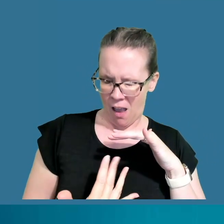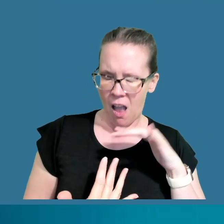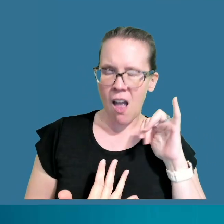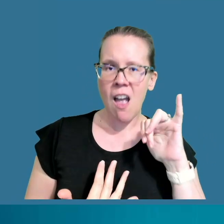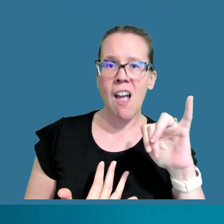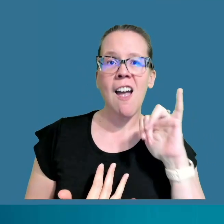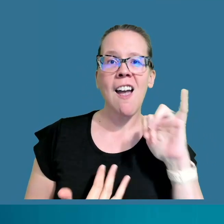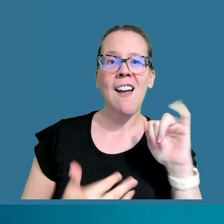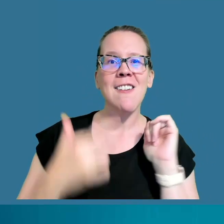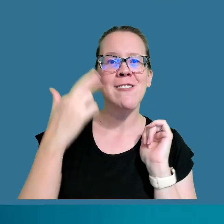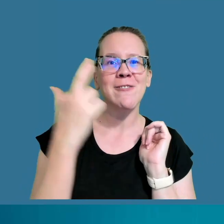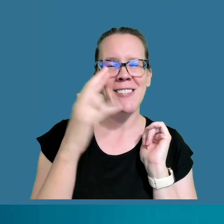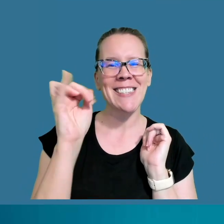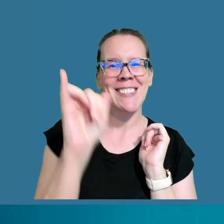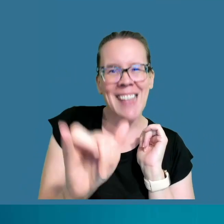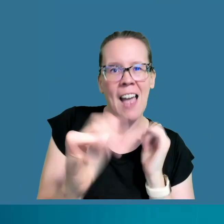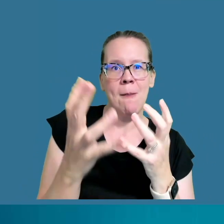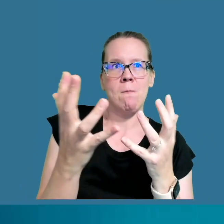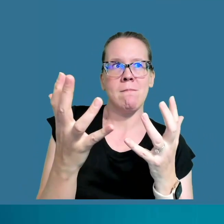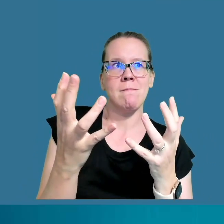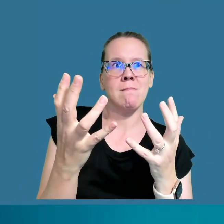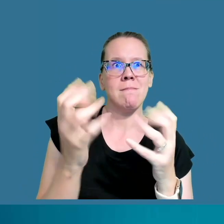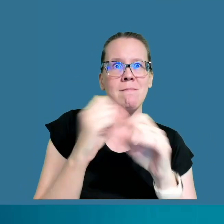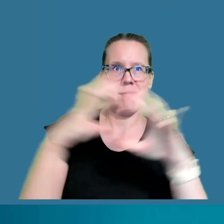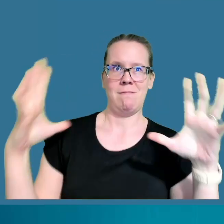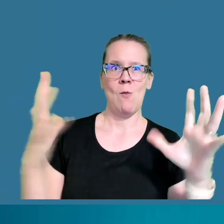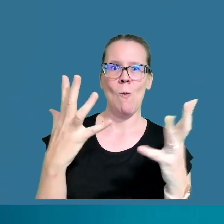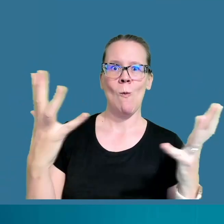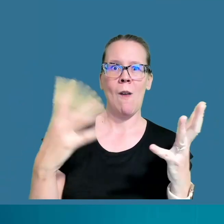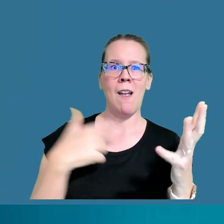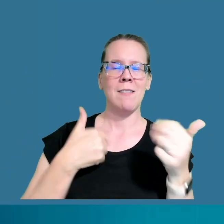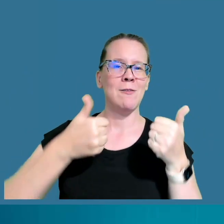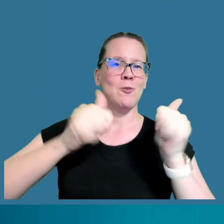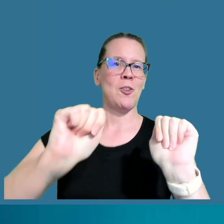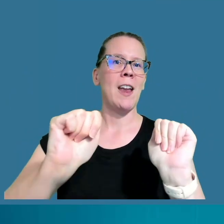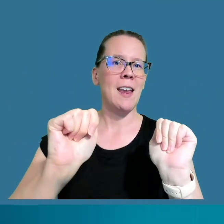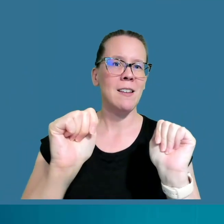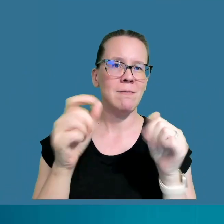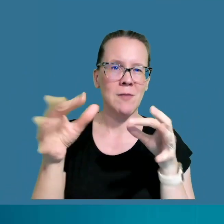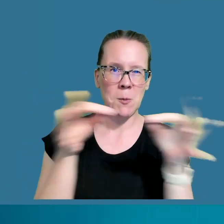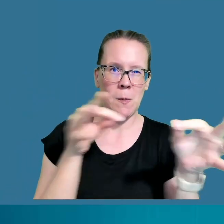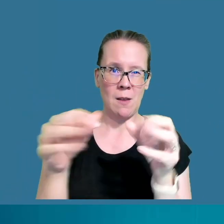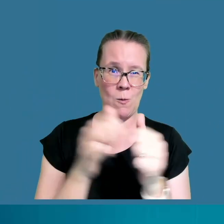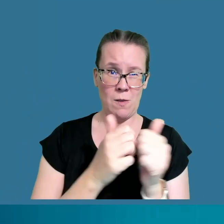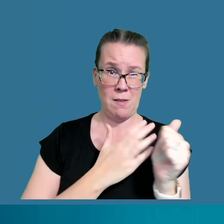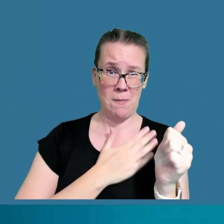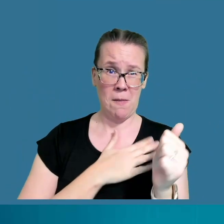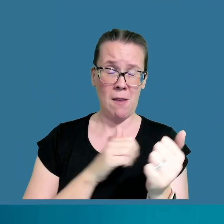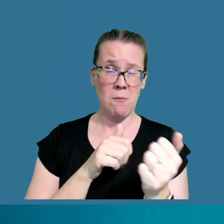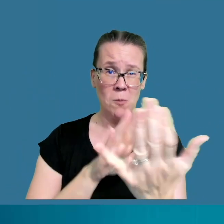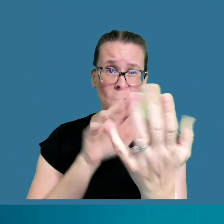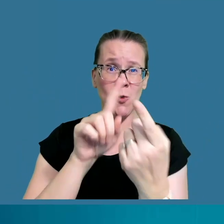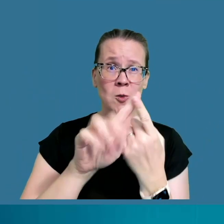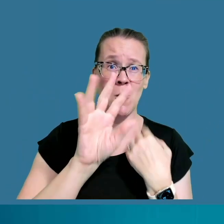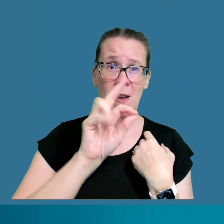And during that process, I realized that that is the perfect analogy for what I'm trying to do through this tutorial series